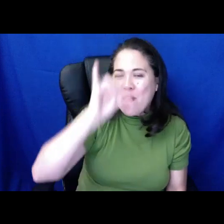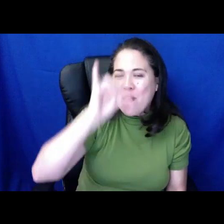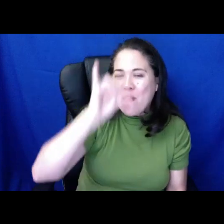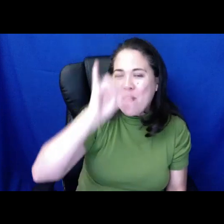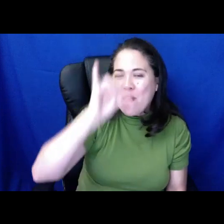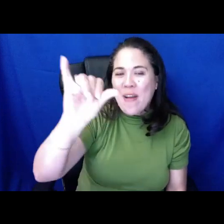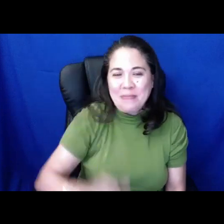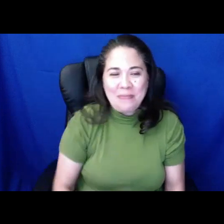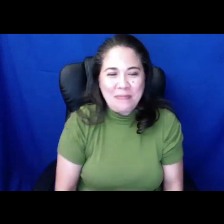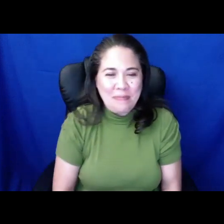Viktoria Valenzuela: Thank you.